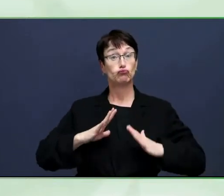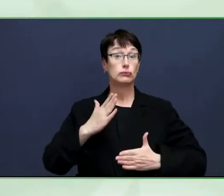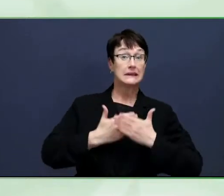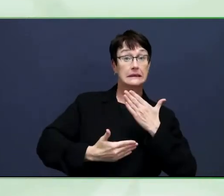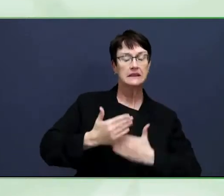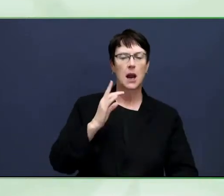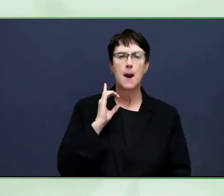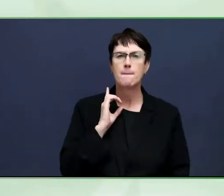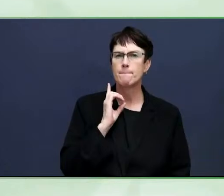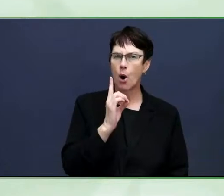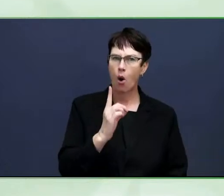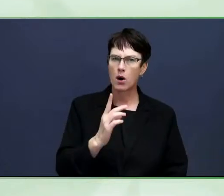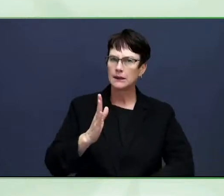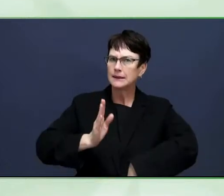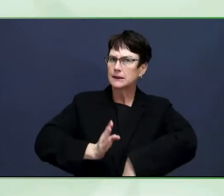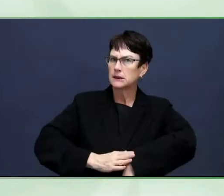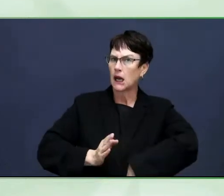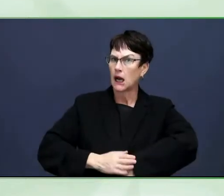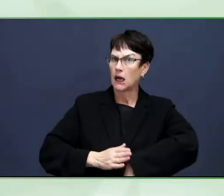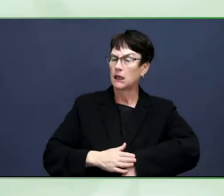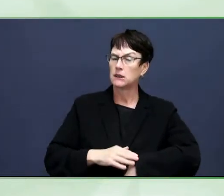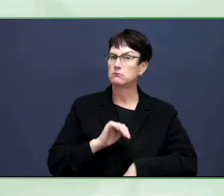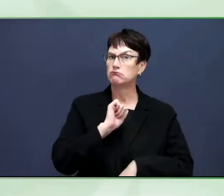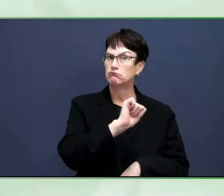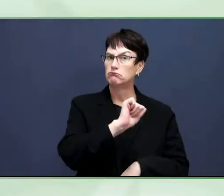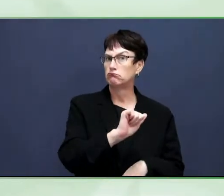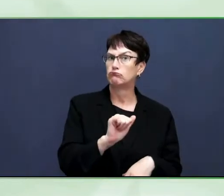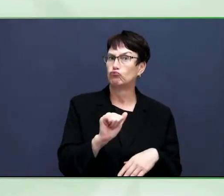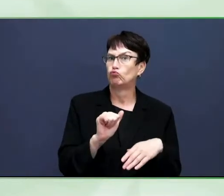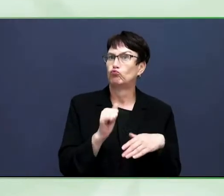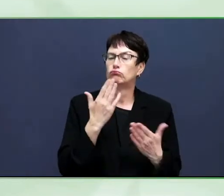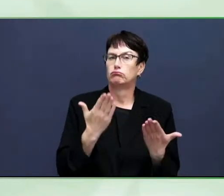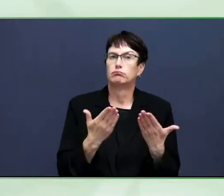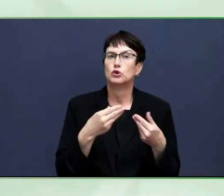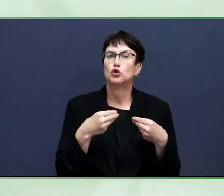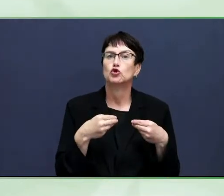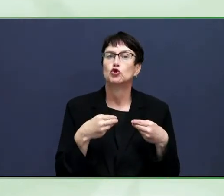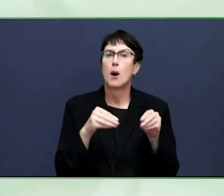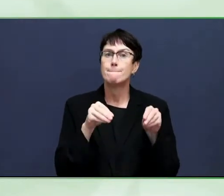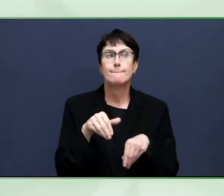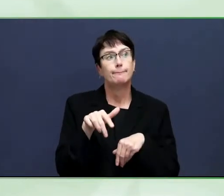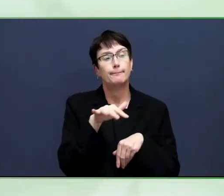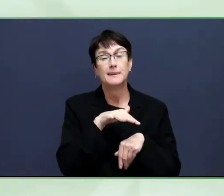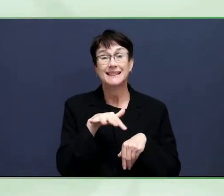going to introduce at each university. Absolutely. It is not just about the close.